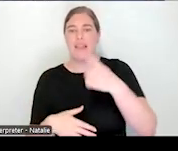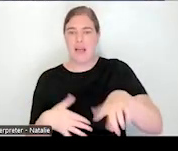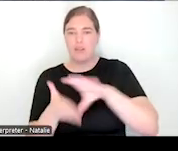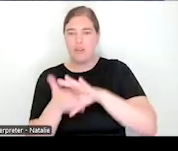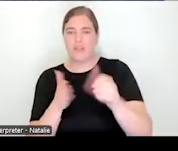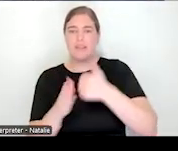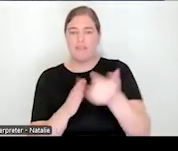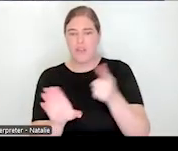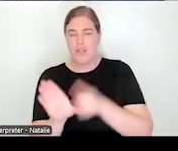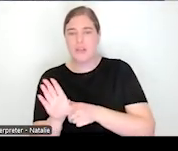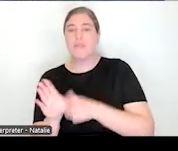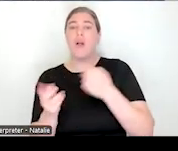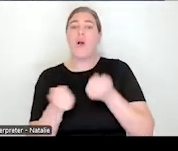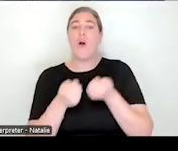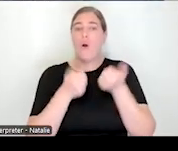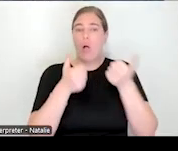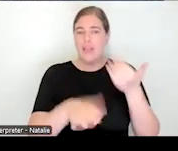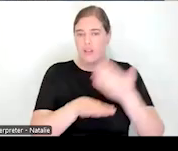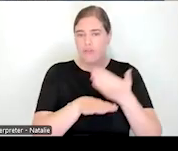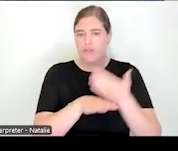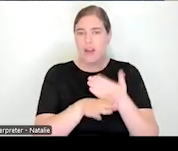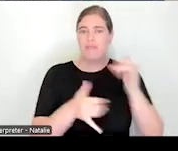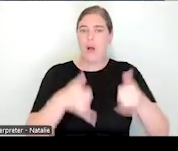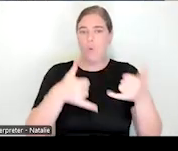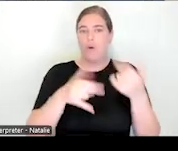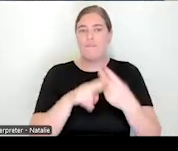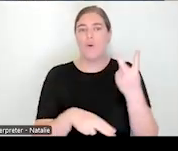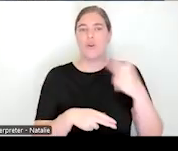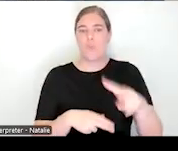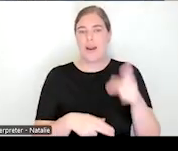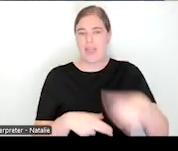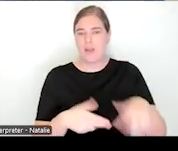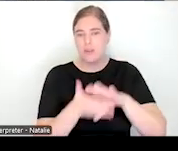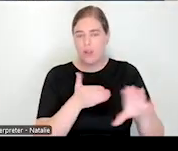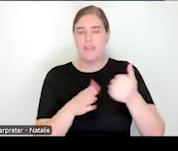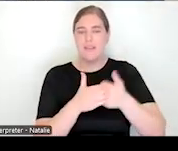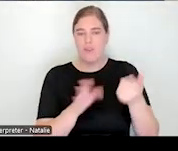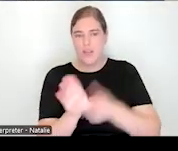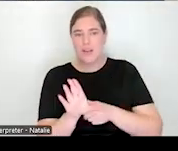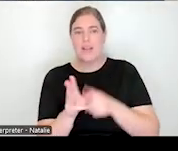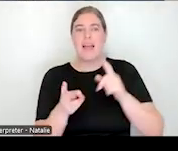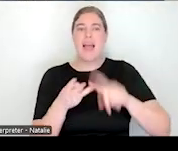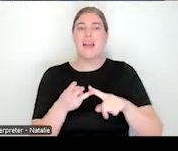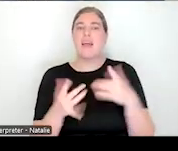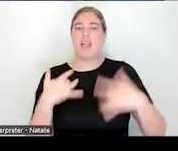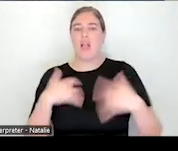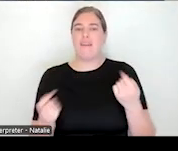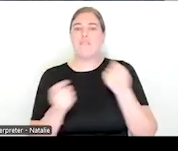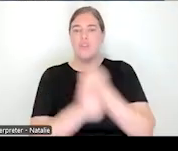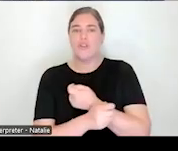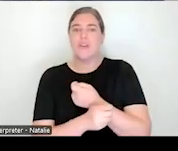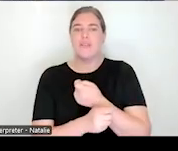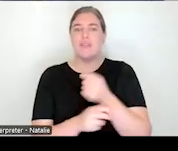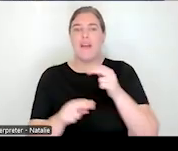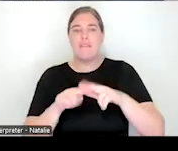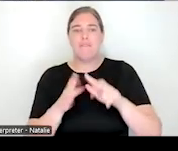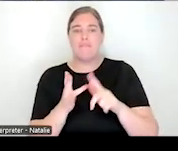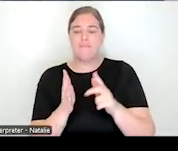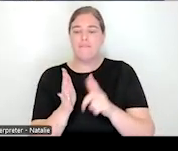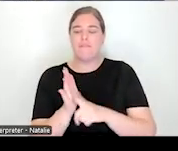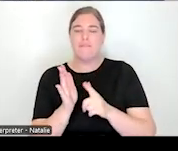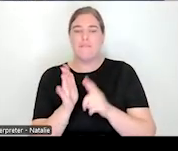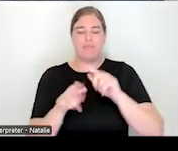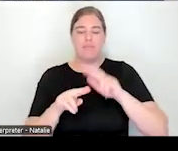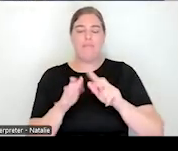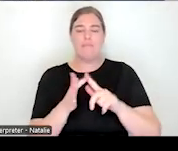career award for $30,000 a year. And the life changing fellowship, which is $80,000 a year. Some